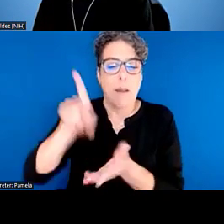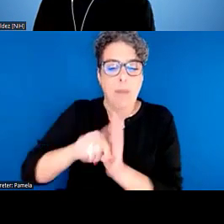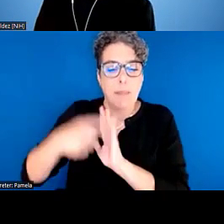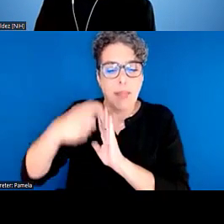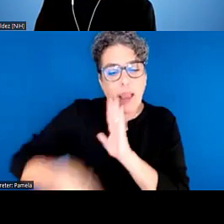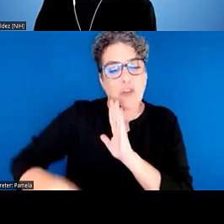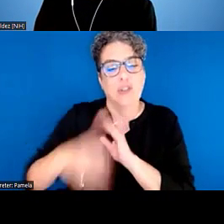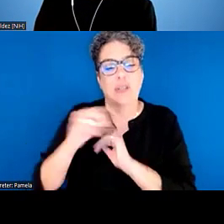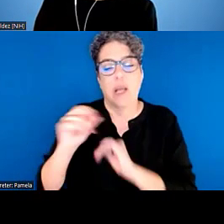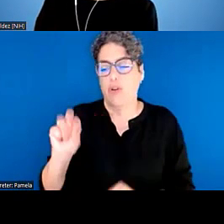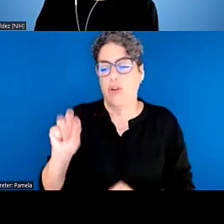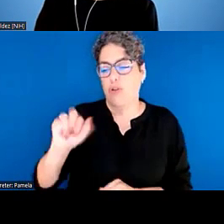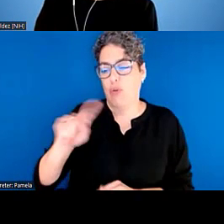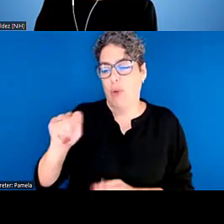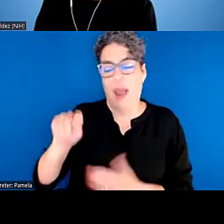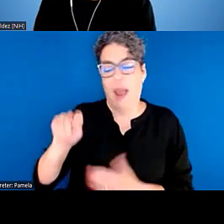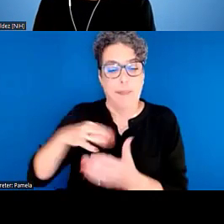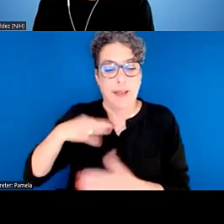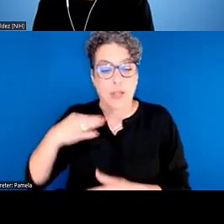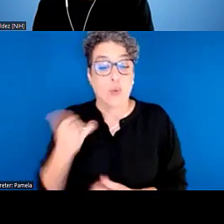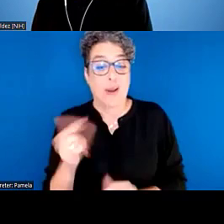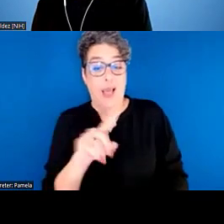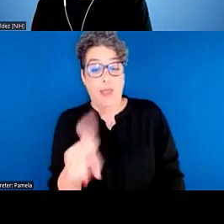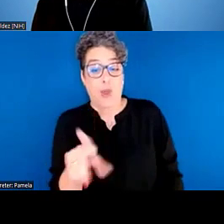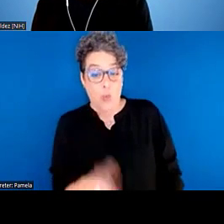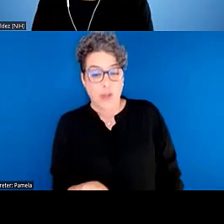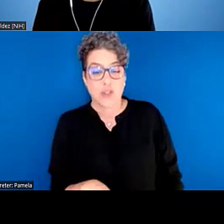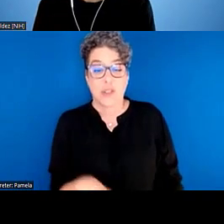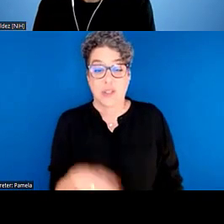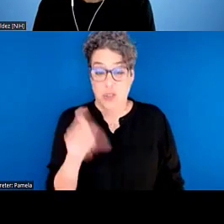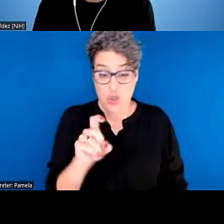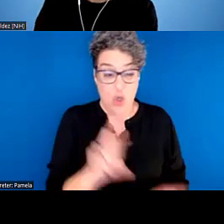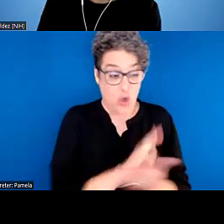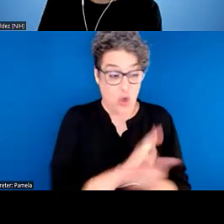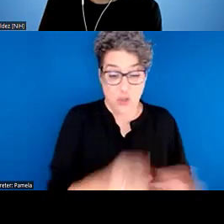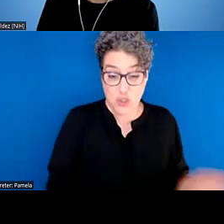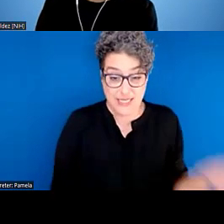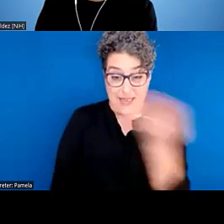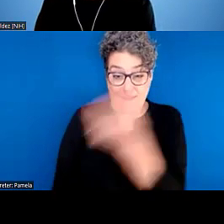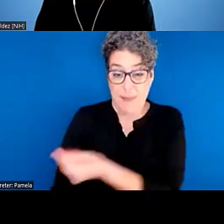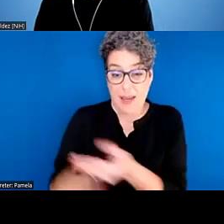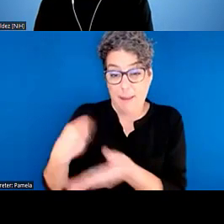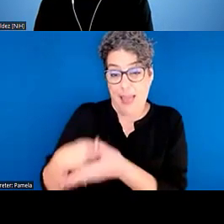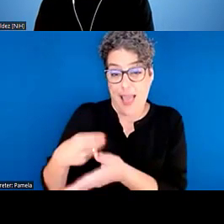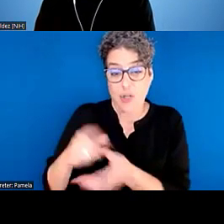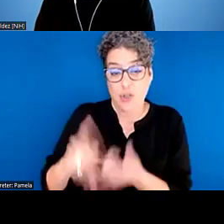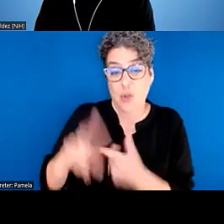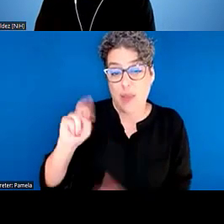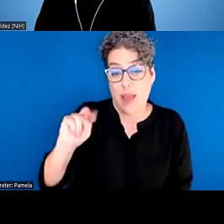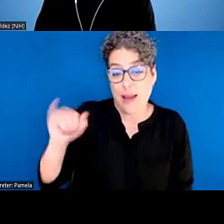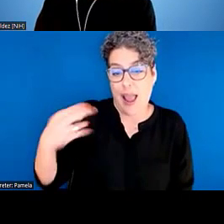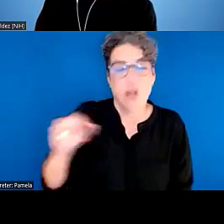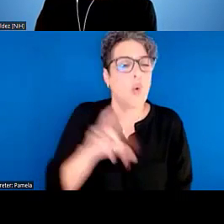Or should they just wait for NIH to come back and demand funds? Elyse Sullivan: Let's see.